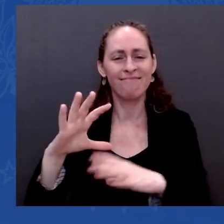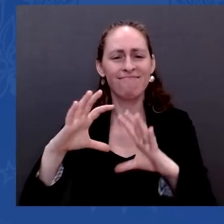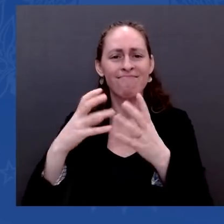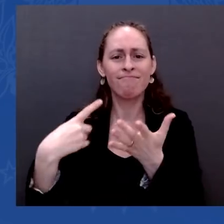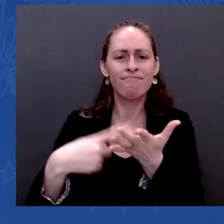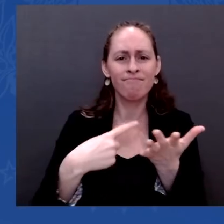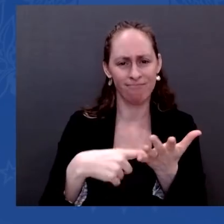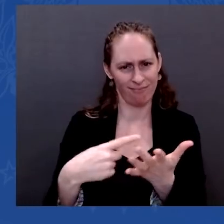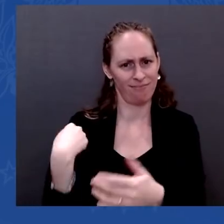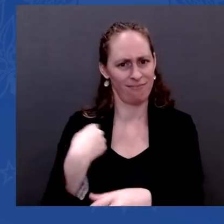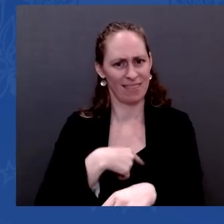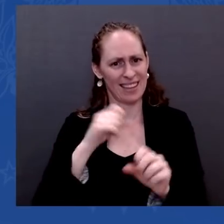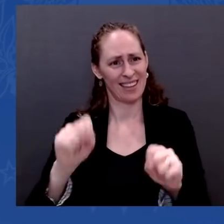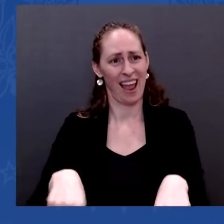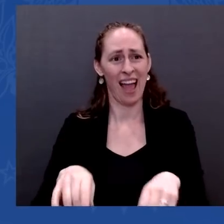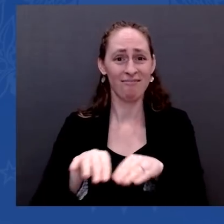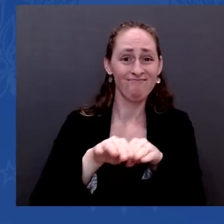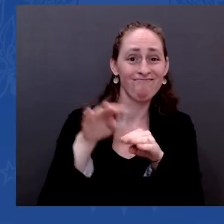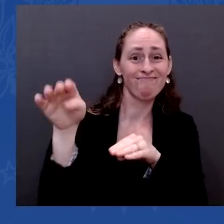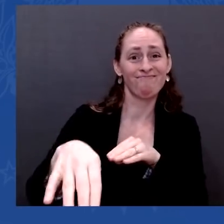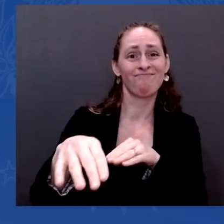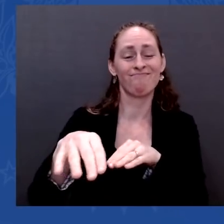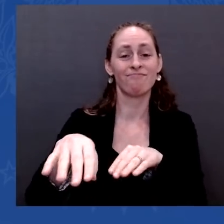from ending the pandemic to addressing climate change.